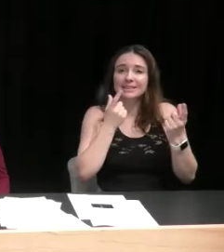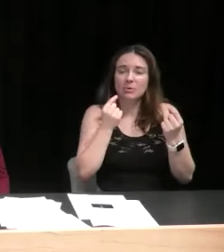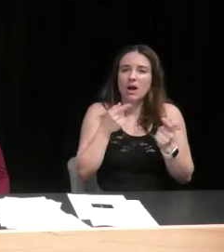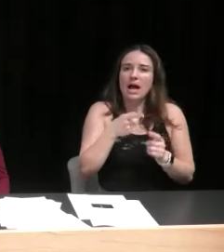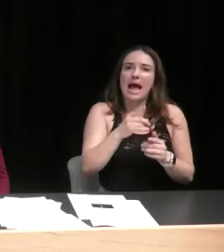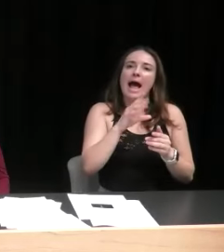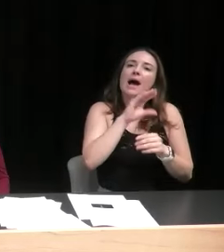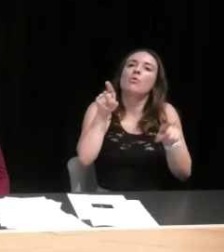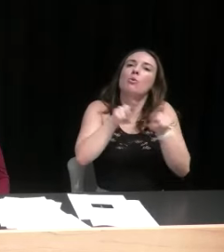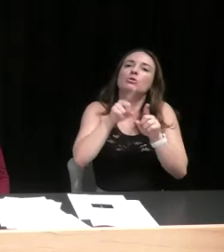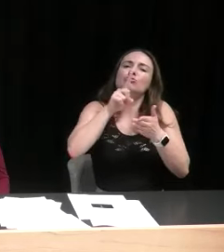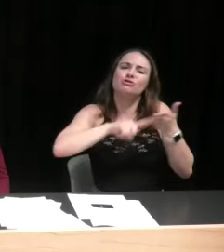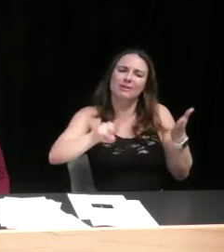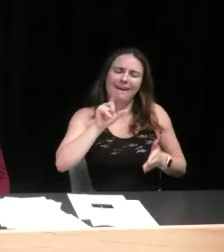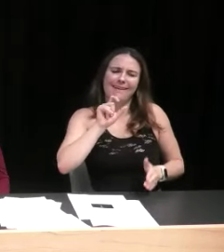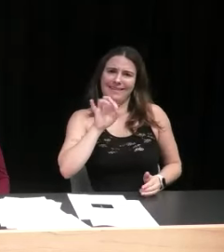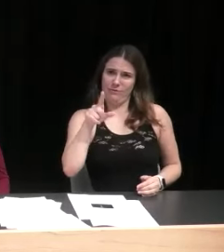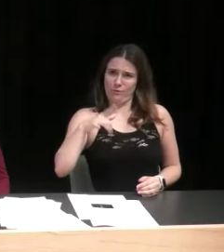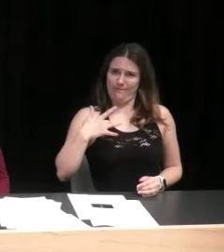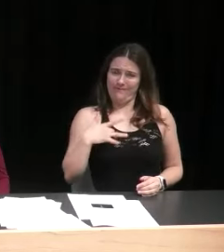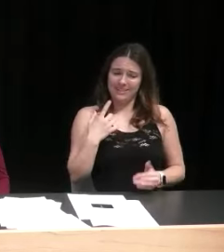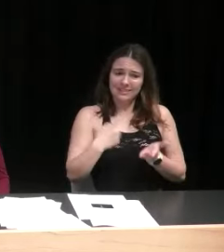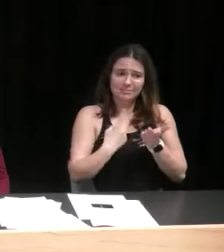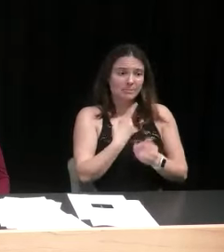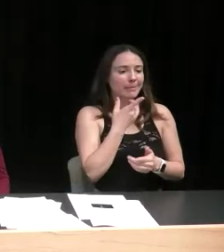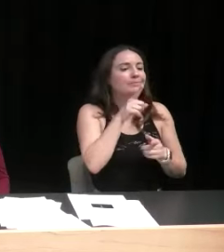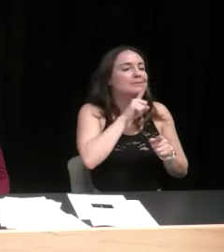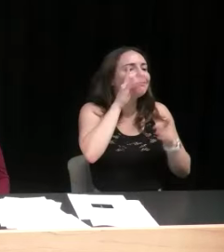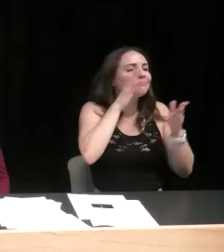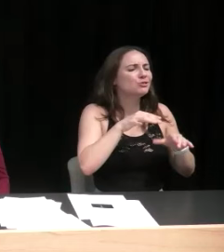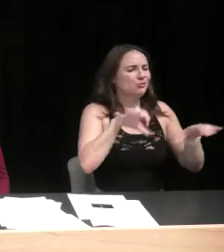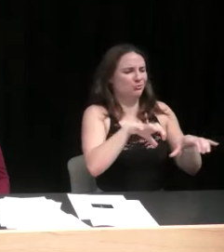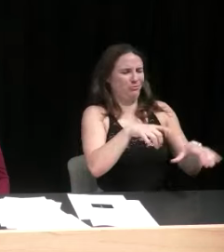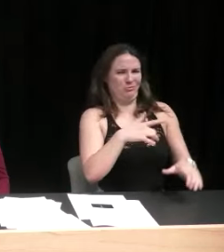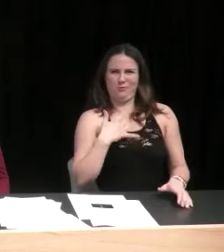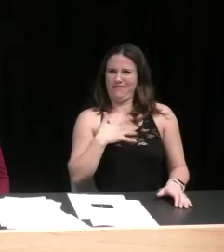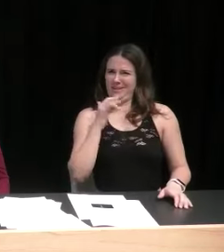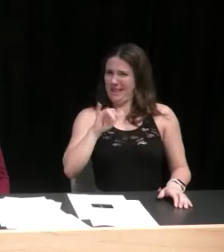that allow for cultural diversity in the workplace and if you feel sometimes you're like wow a de